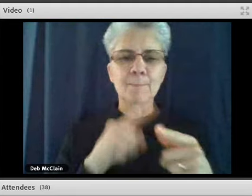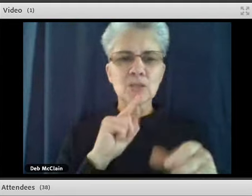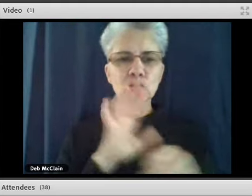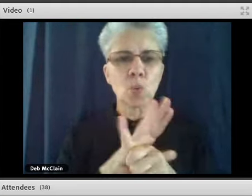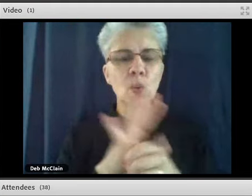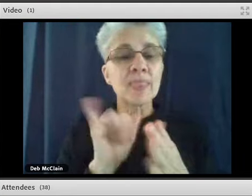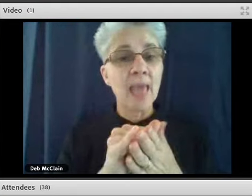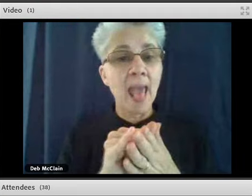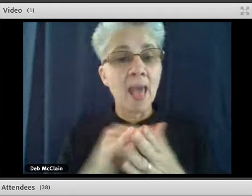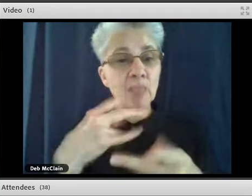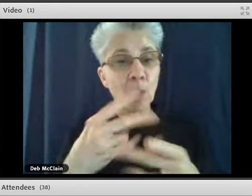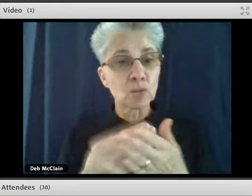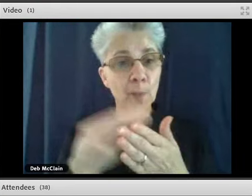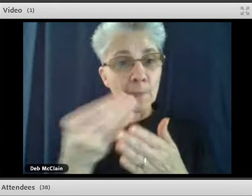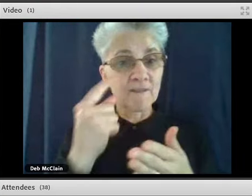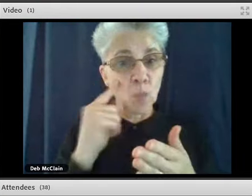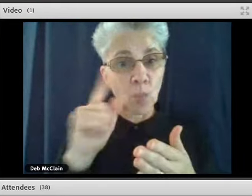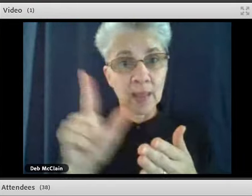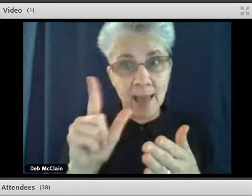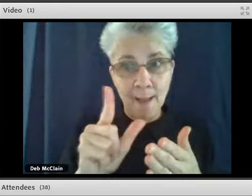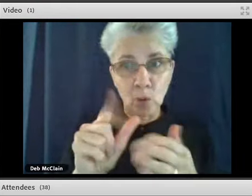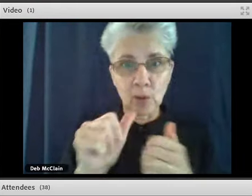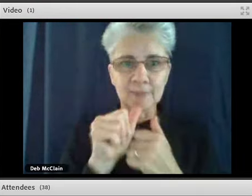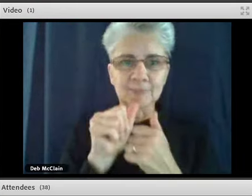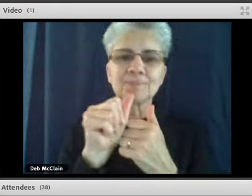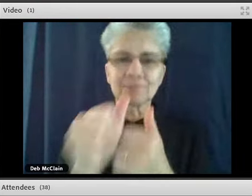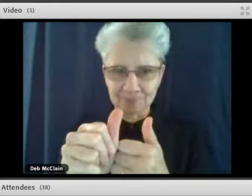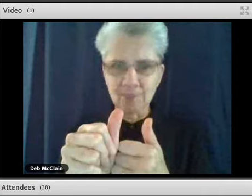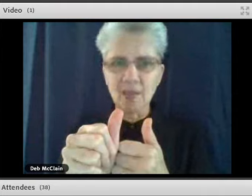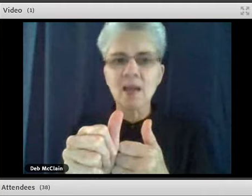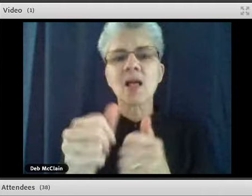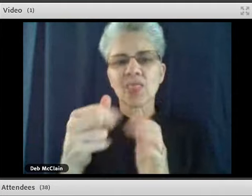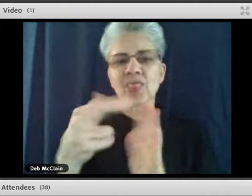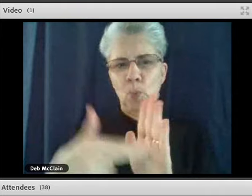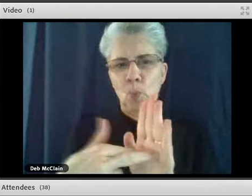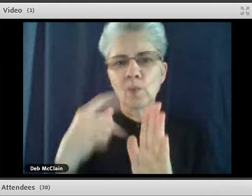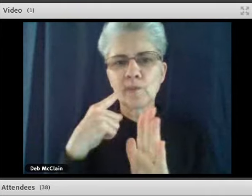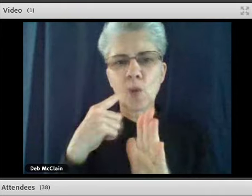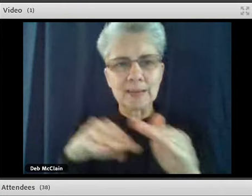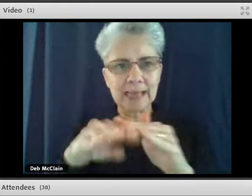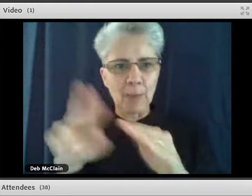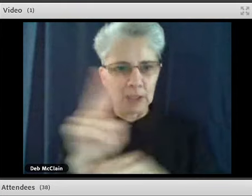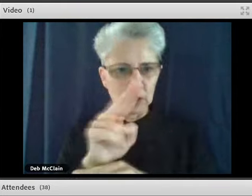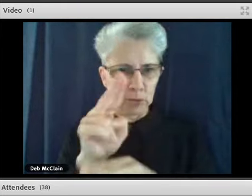that the products that you're buying for your library meet accessibility standards.